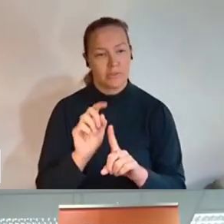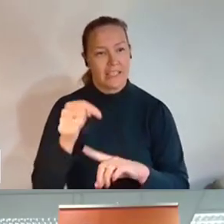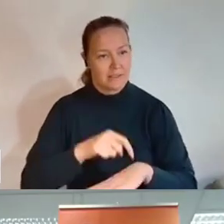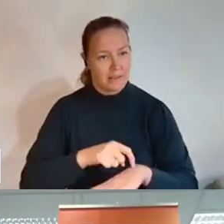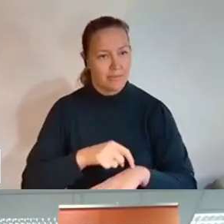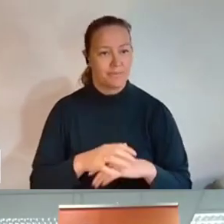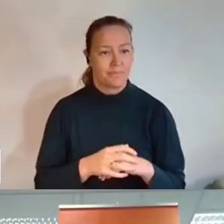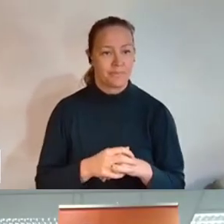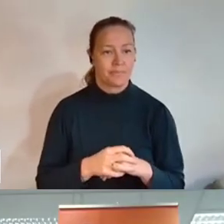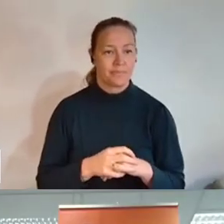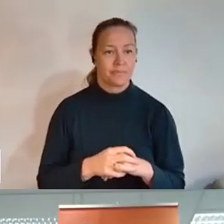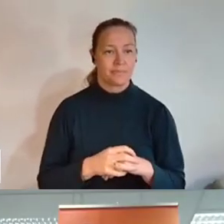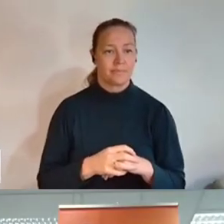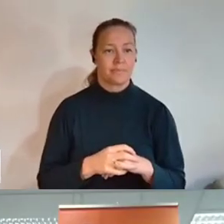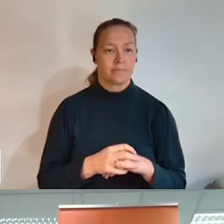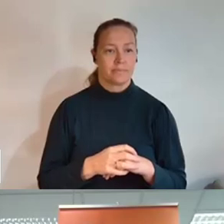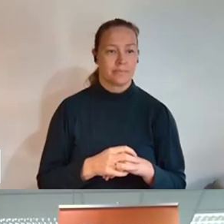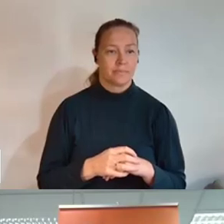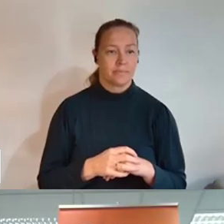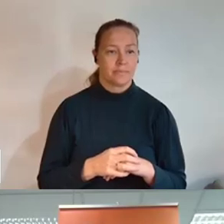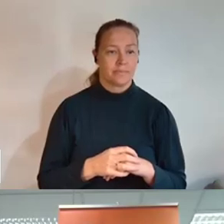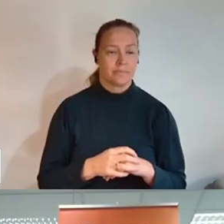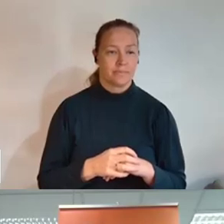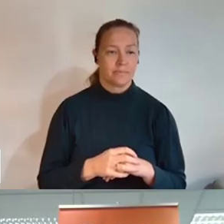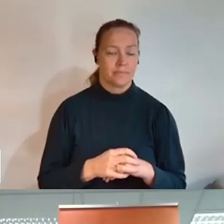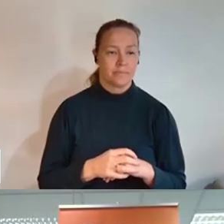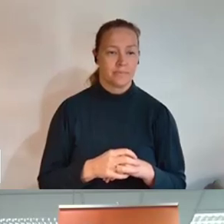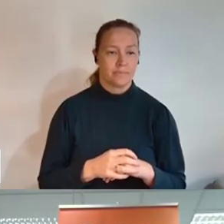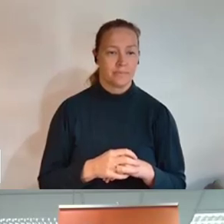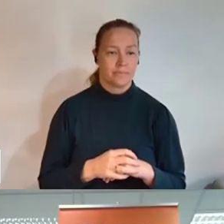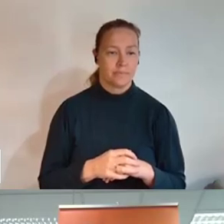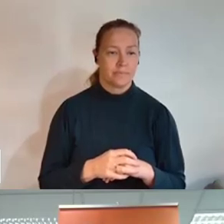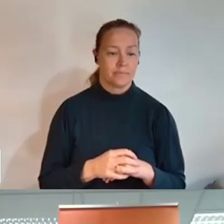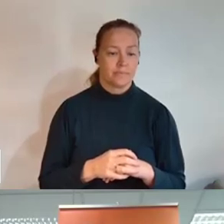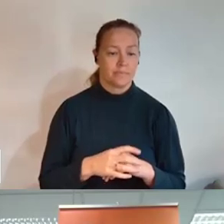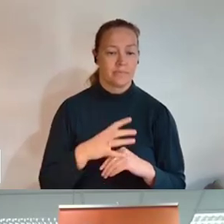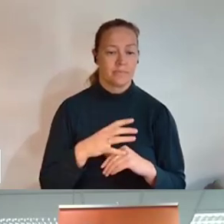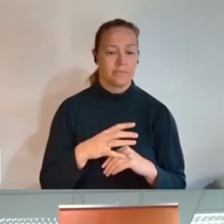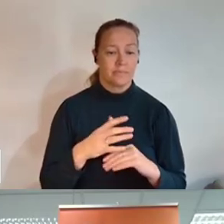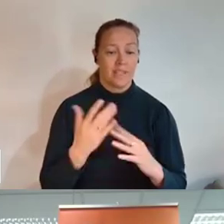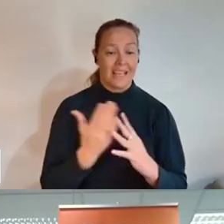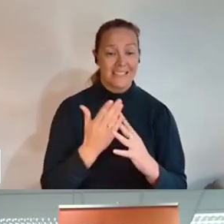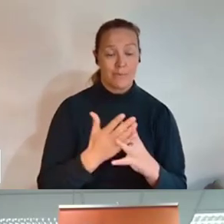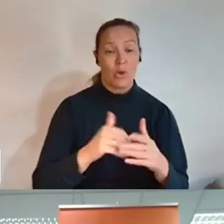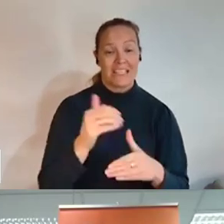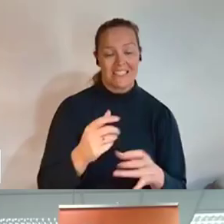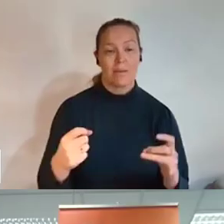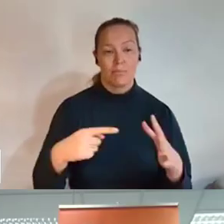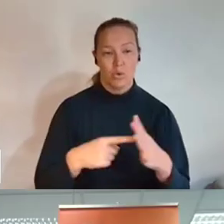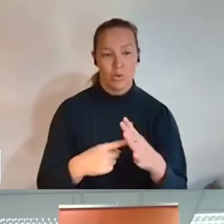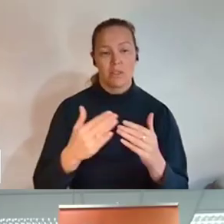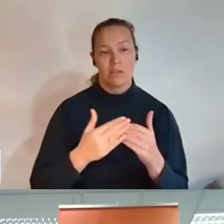Delivering accessible elections is an important long term and complex job,